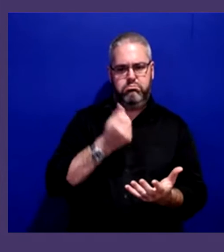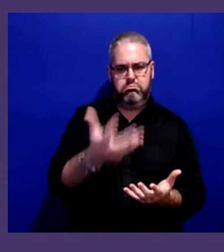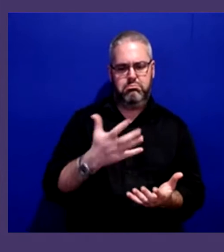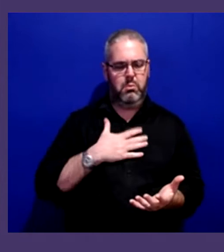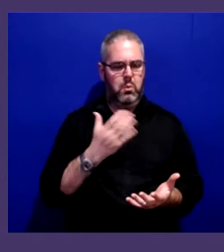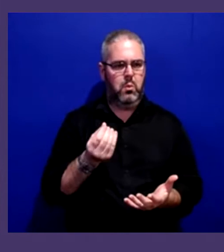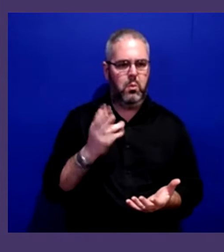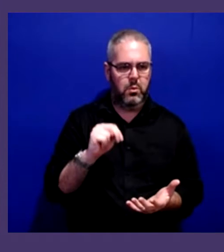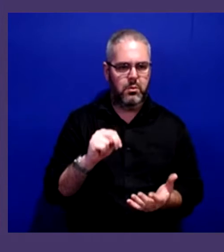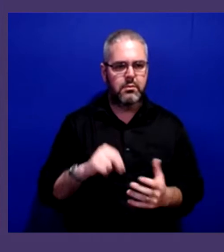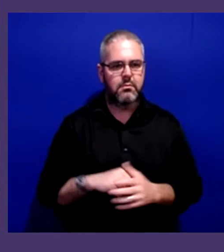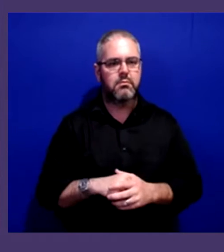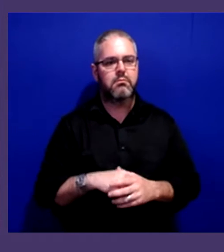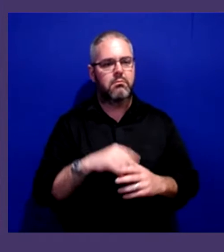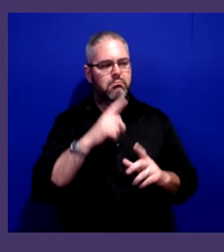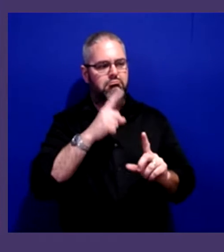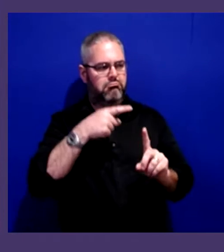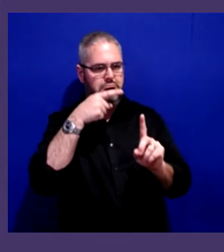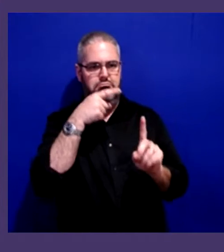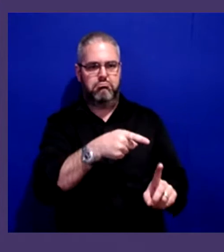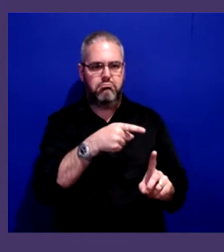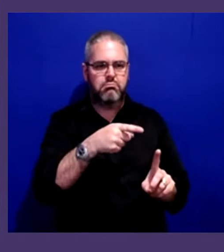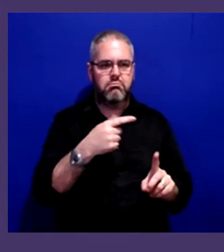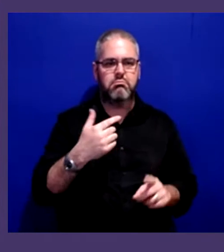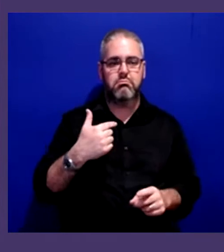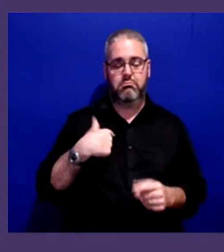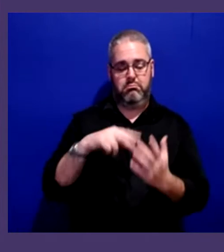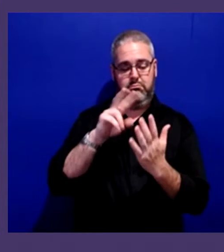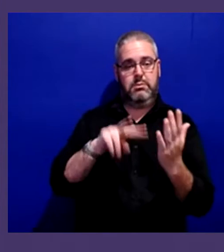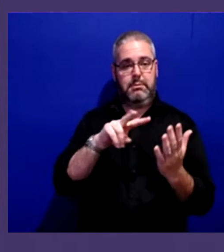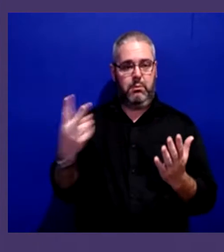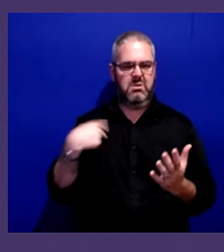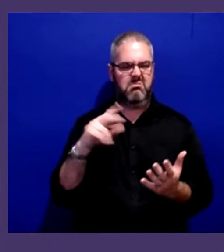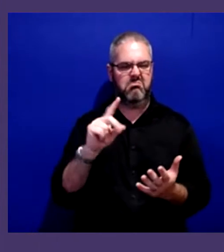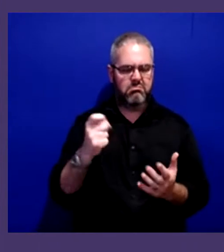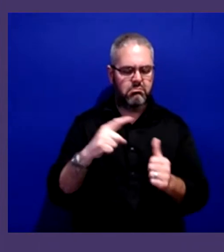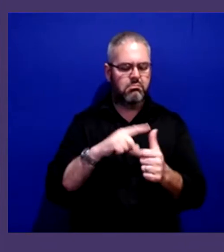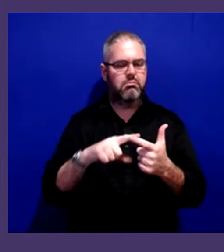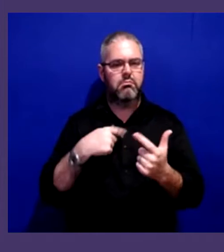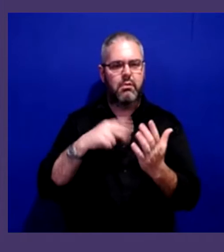Specifically, I have some dyslexia, I have some issues reading small texts that are compressed,